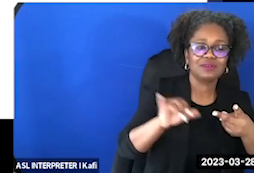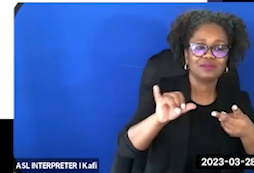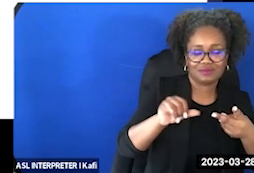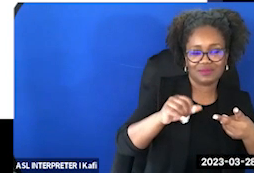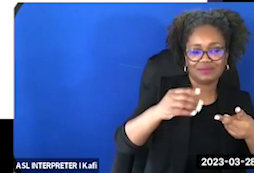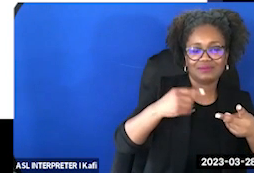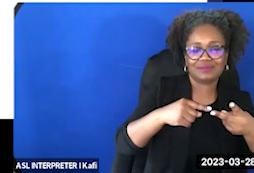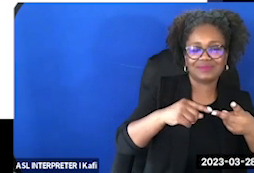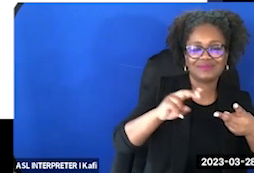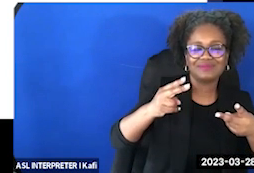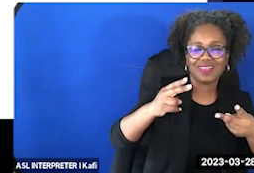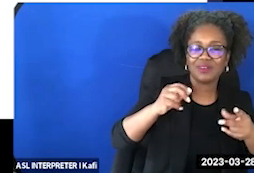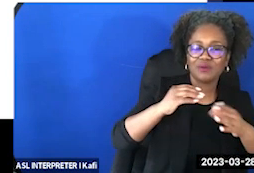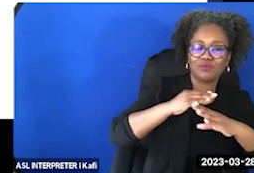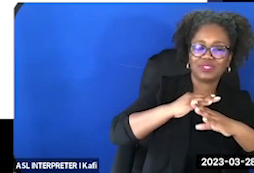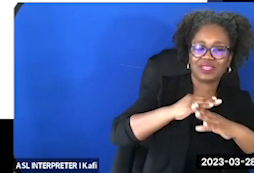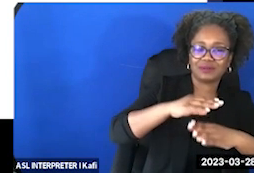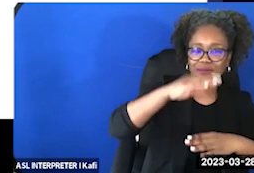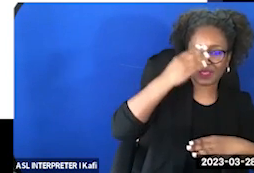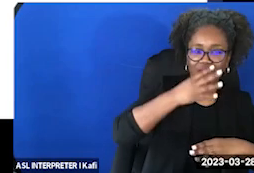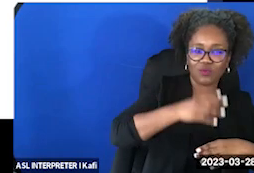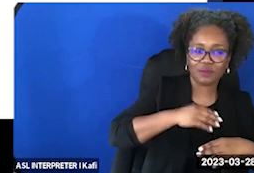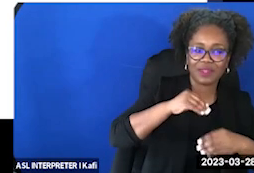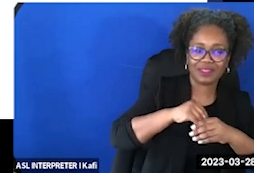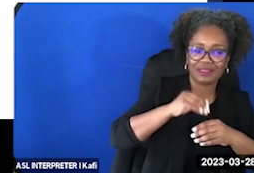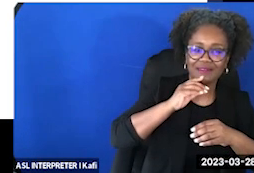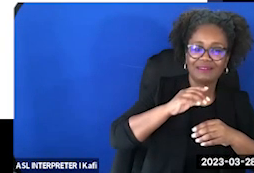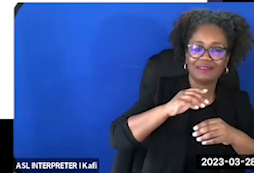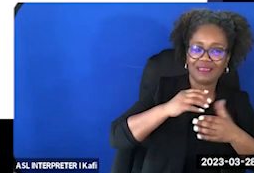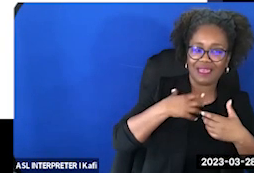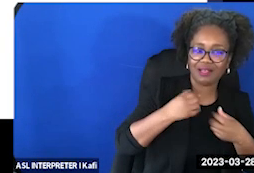Debbie Stine, Science & Technology Policy Academy: sort of the inequality of AI. So it kind of gives you an idea of the different topics.